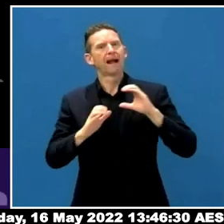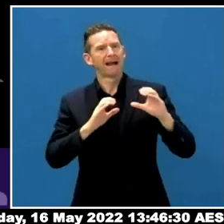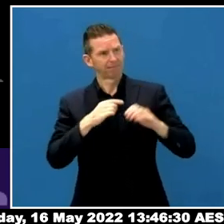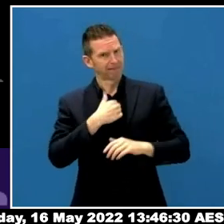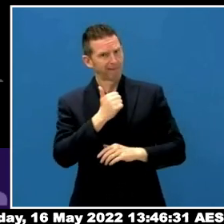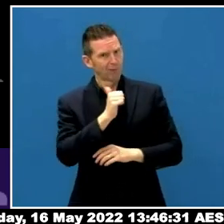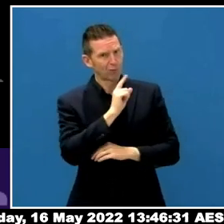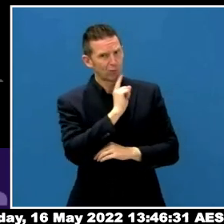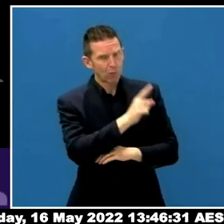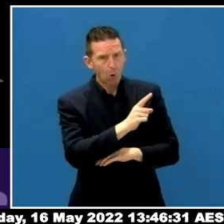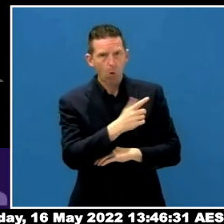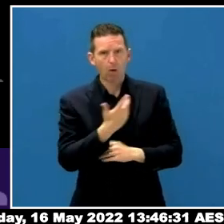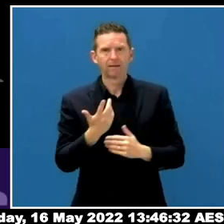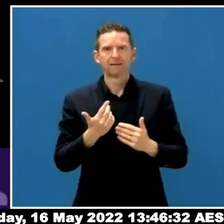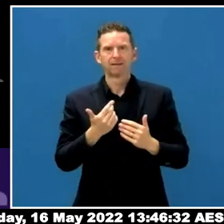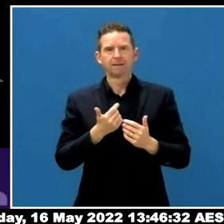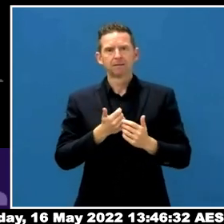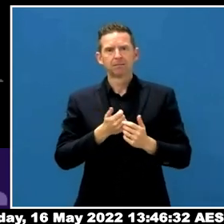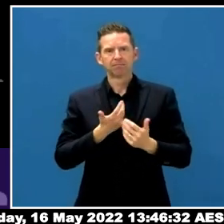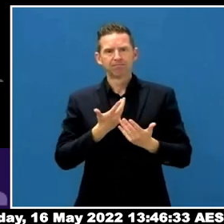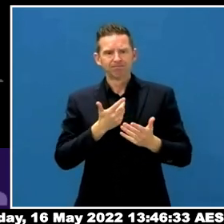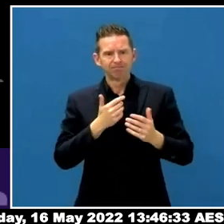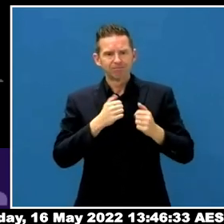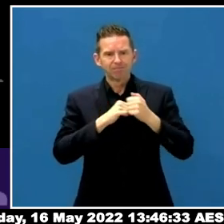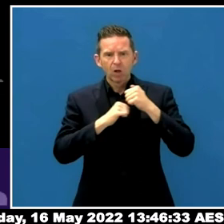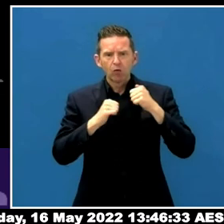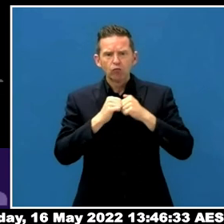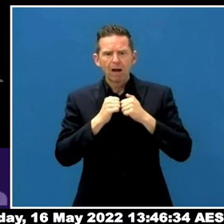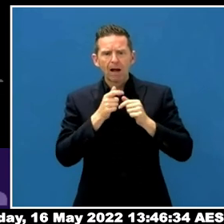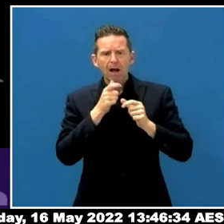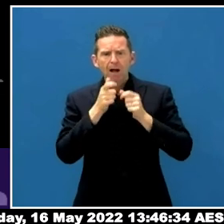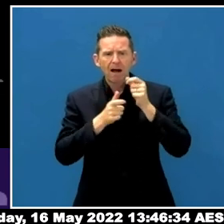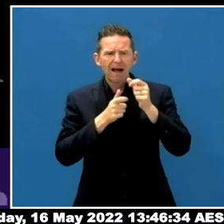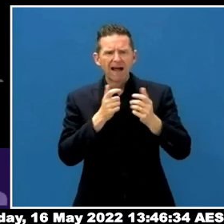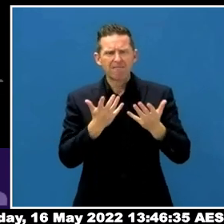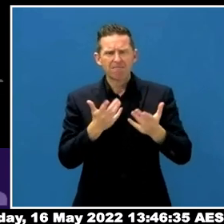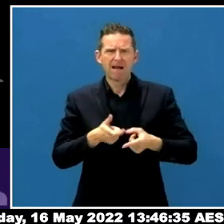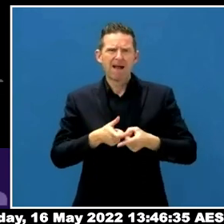because he can only string a couple of sentences - a couple of words together, could